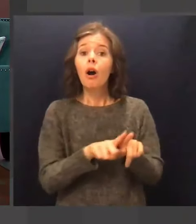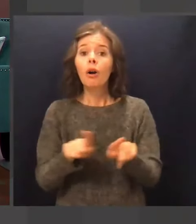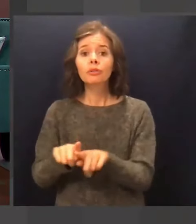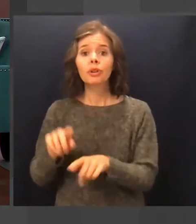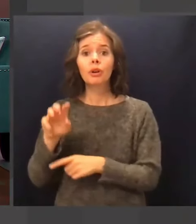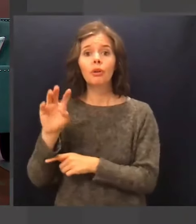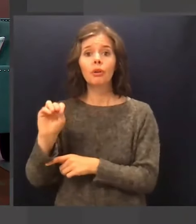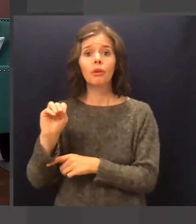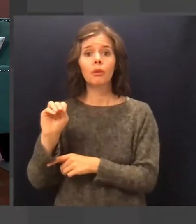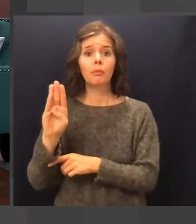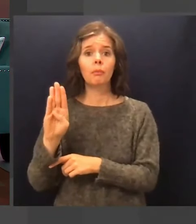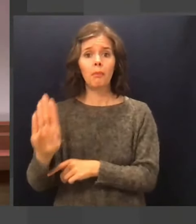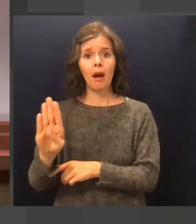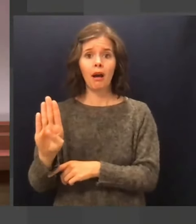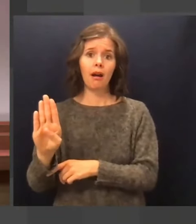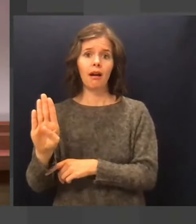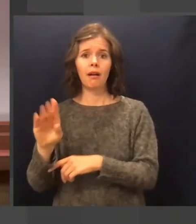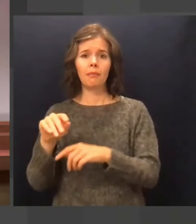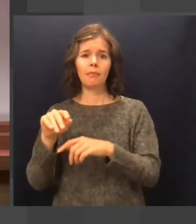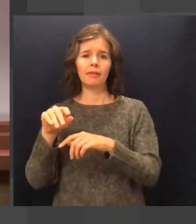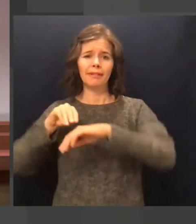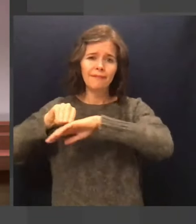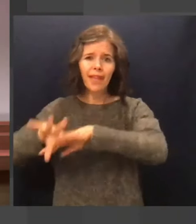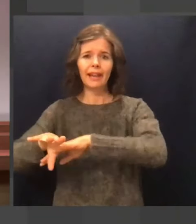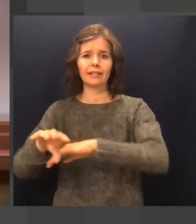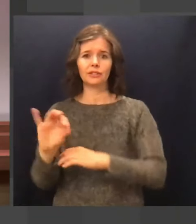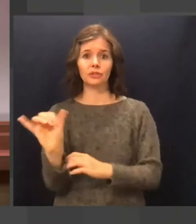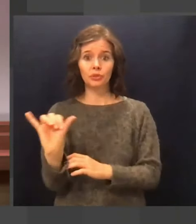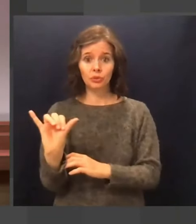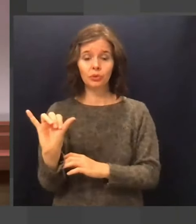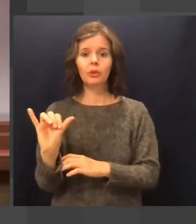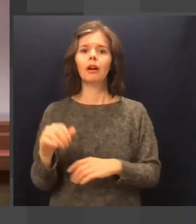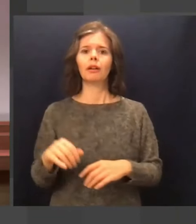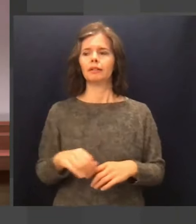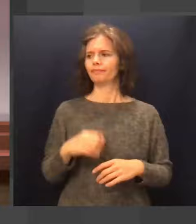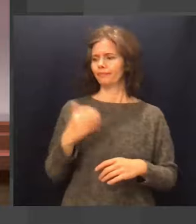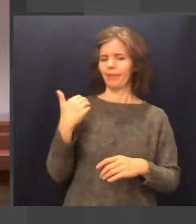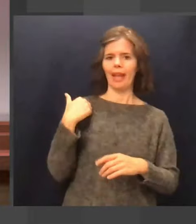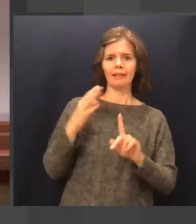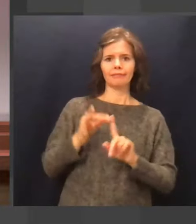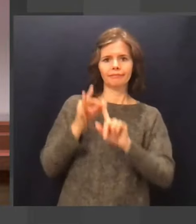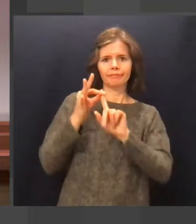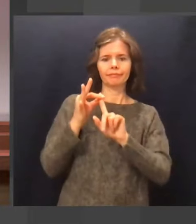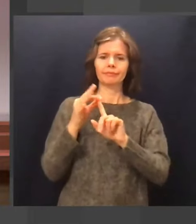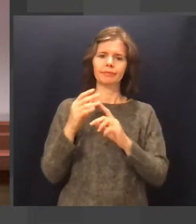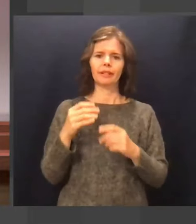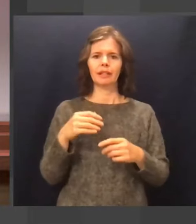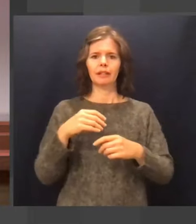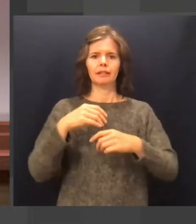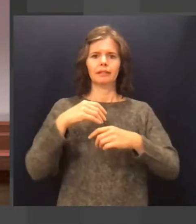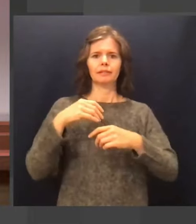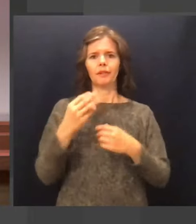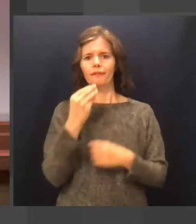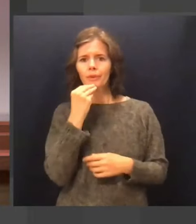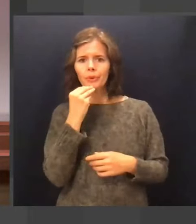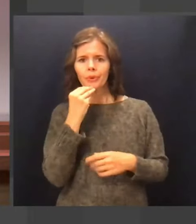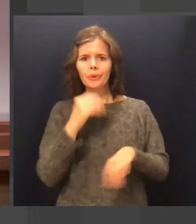EFFECTS TOO AS WELL. WE'VE HAD AN EXAMPLE OF CUSTOM FOOD IN THERE. BUT IN ADDITION TO JUST SATISFYING HUNGER LIKE A FOOD